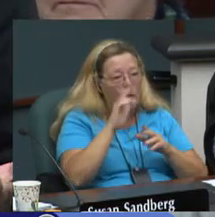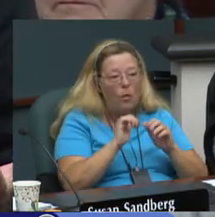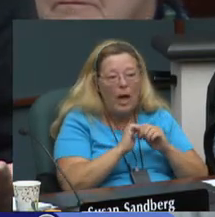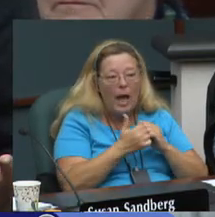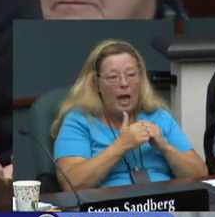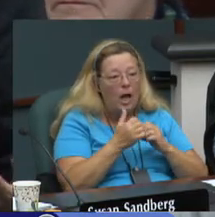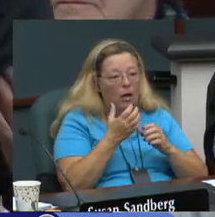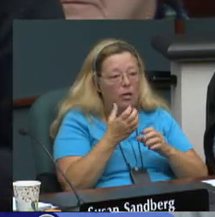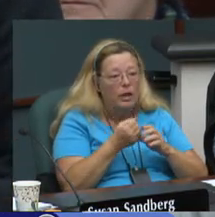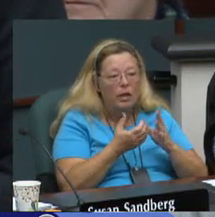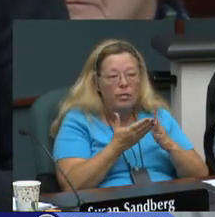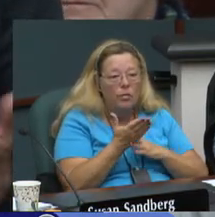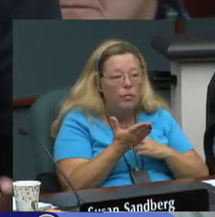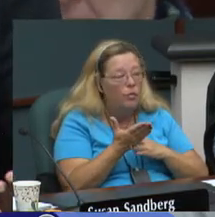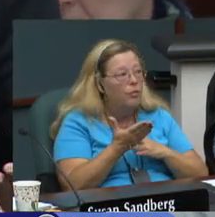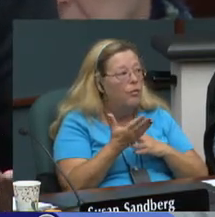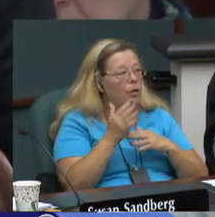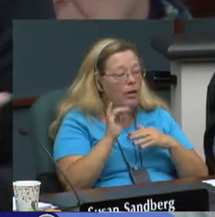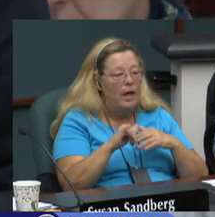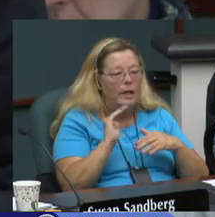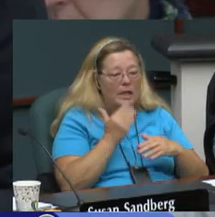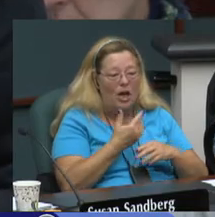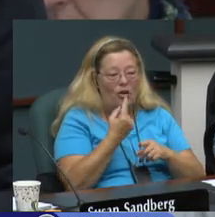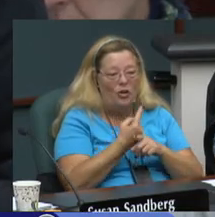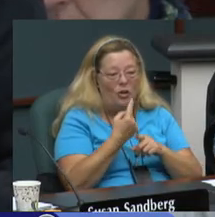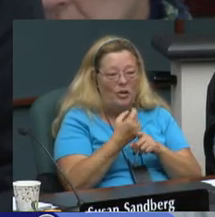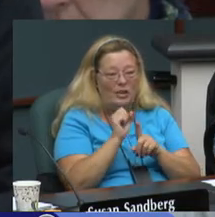would get there that's in our current situation right now on the near West